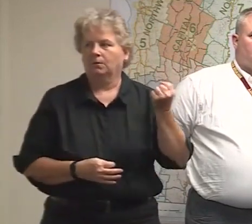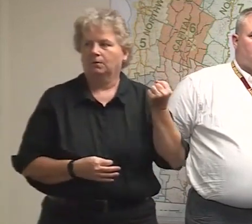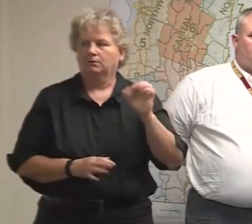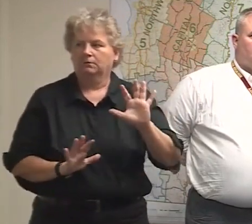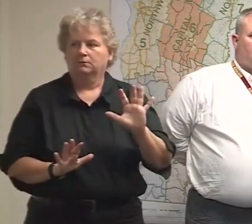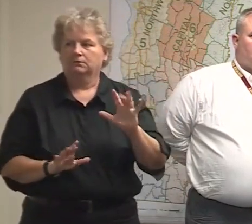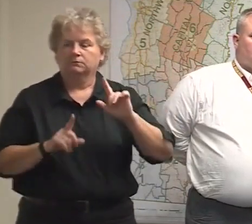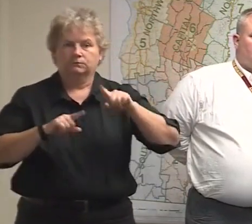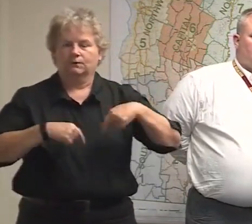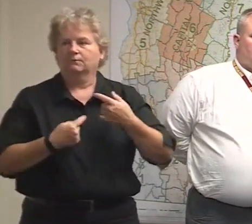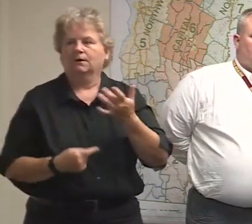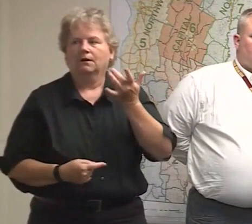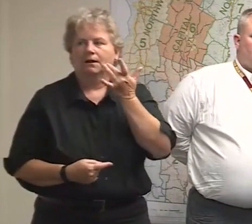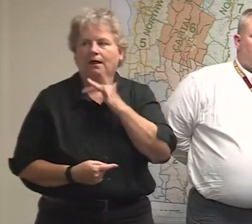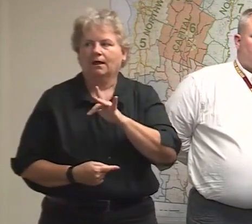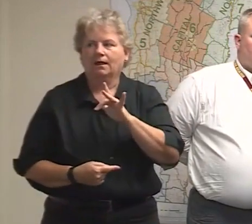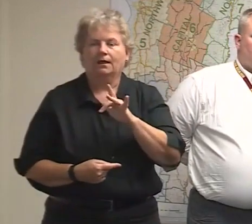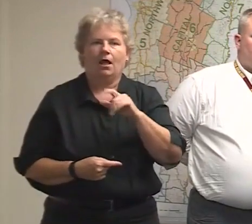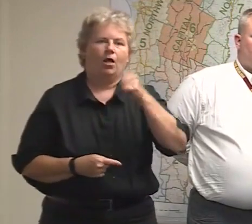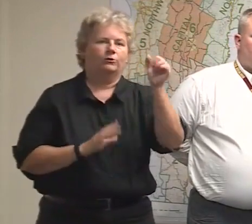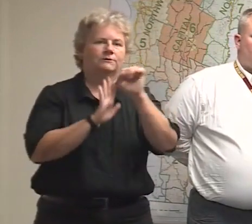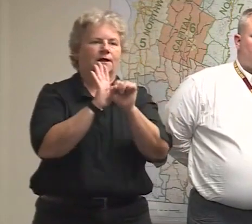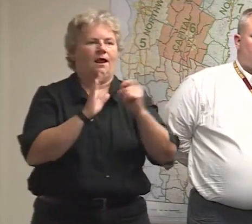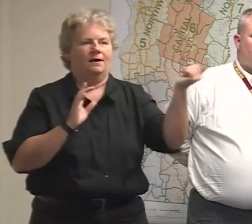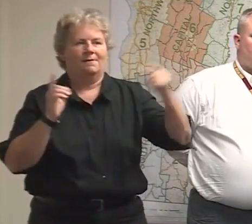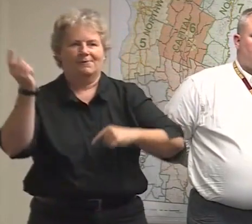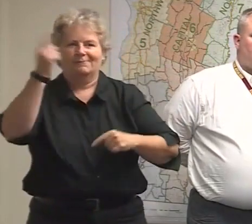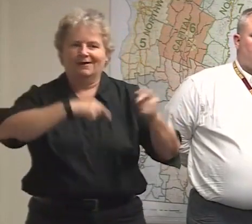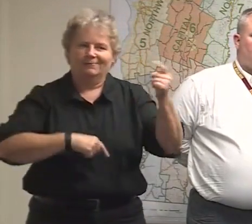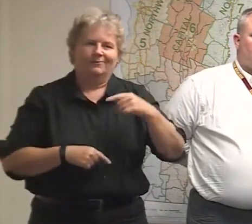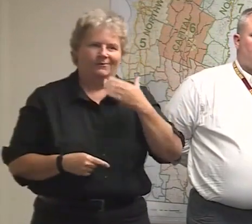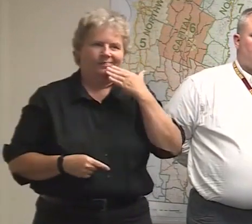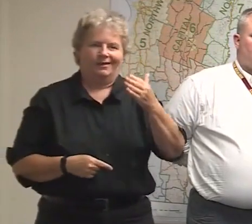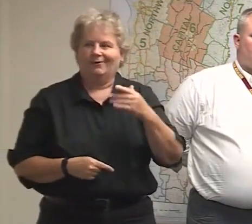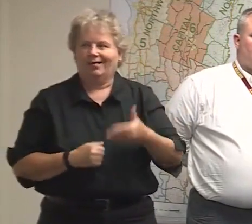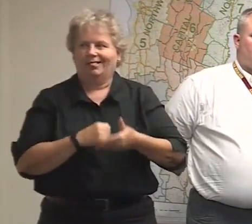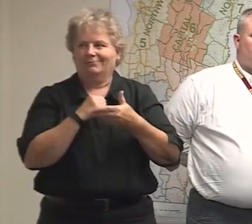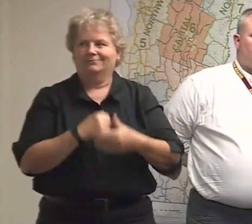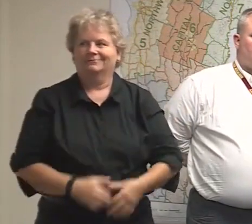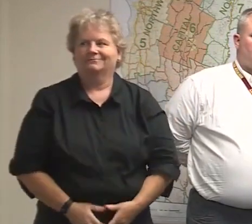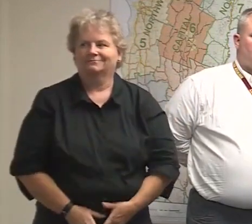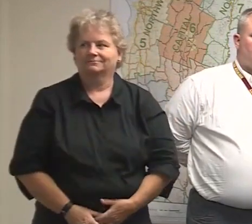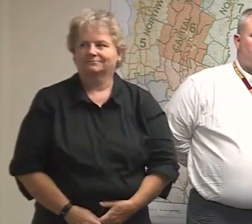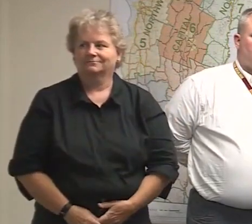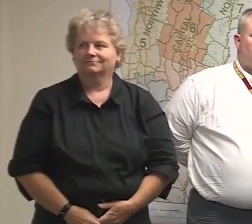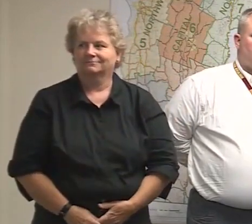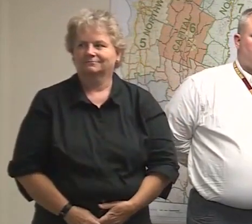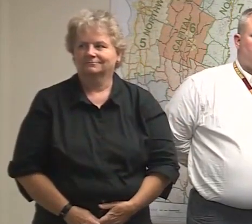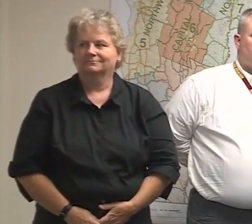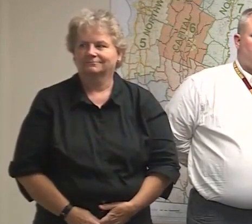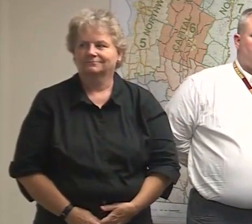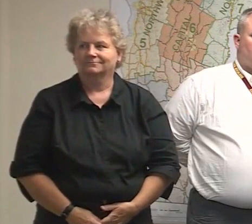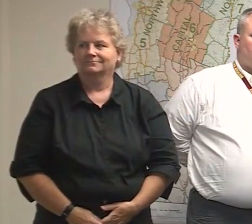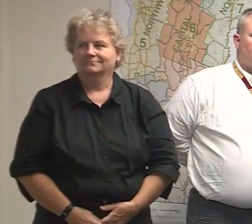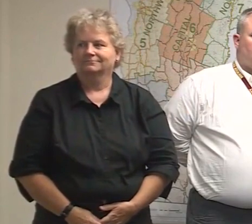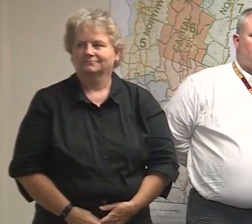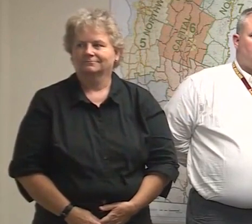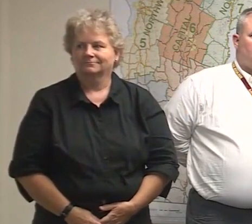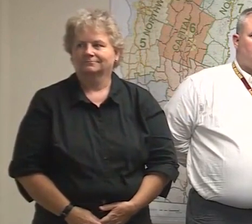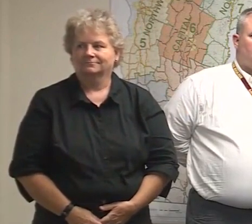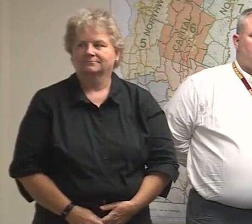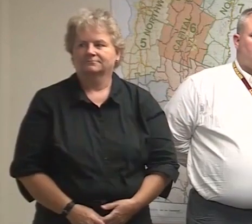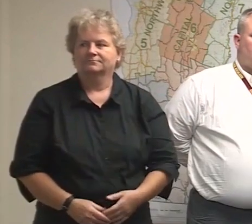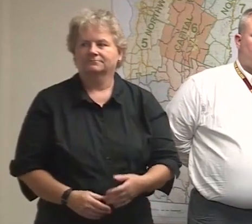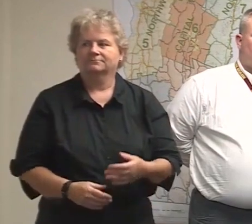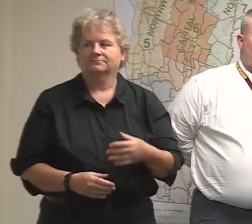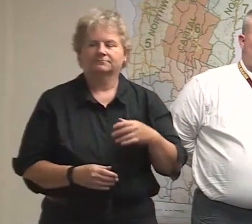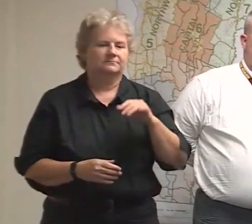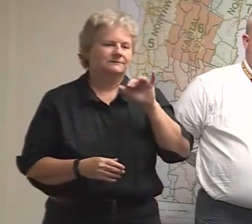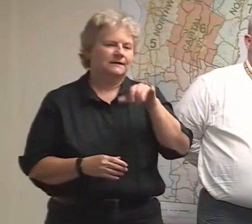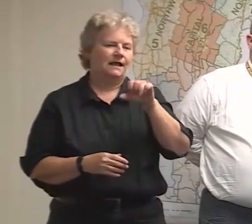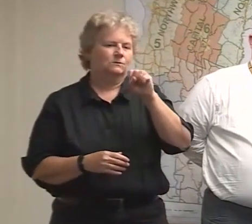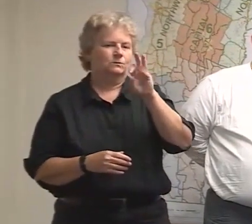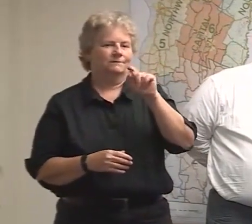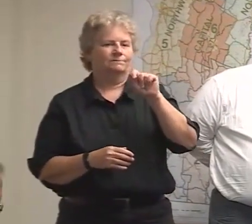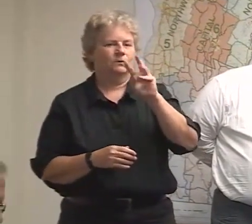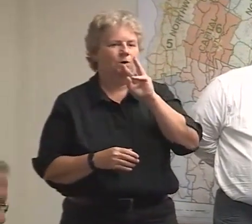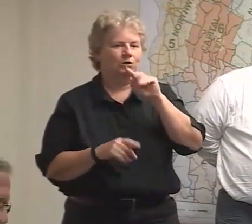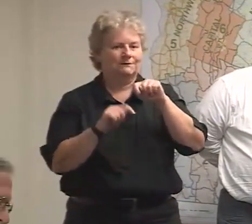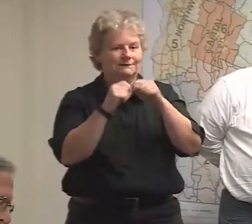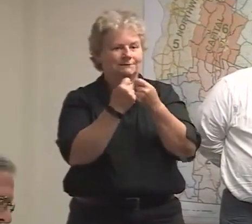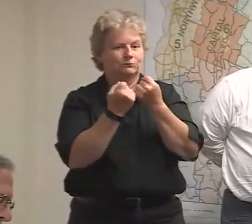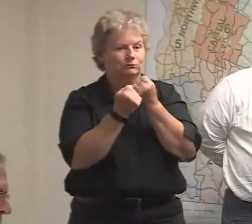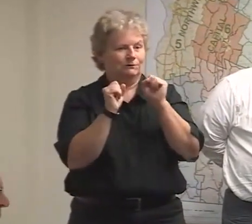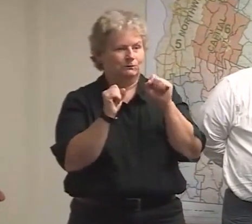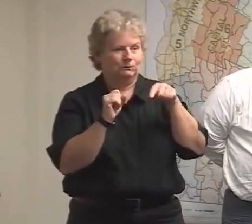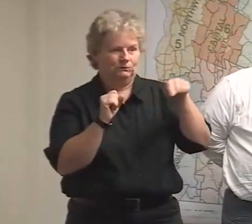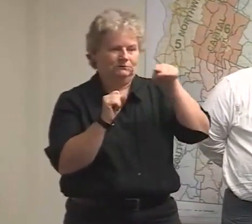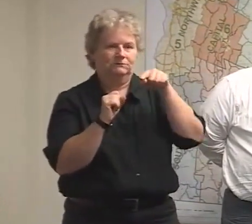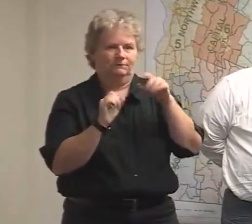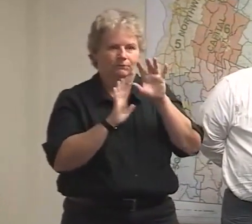SO WITHOUT THEM AND WE’VE BUILT OUR SO FOUGHT OUR TEAMS OVER THE LAST 10 TO 12 YEARS, I REMEMBER WHEN I WAS IN THE SENATE, WE HAD I THINK IT WAS ONE SWIFTWATER TEAM AND THAT WAS MIKE CANNON